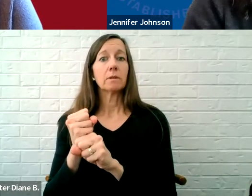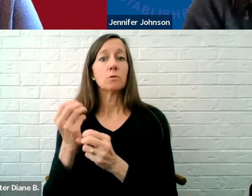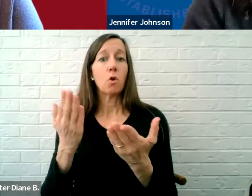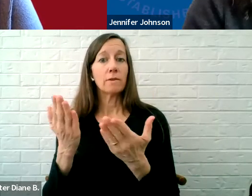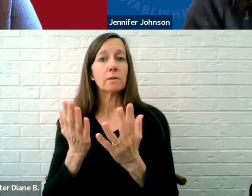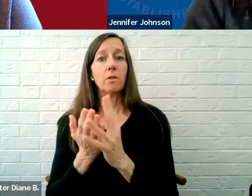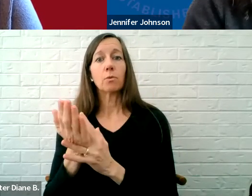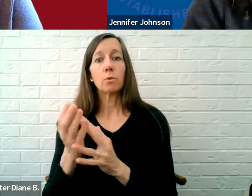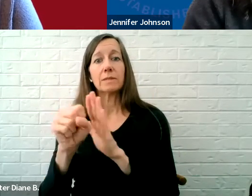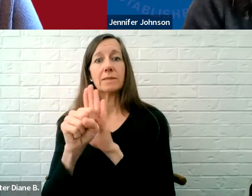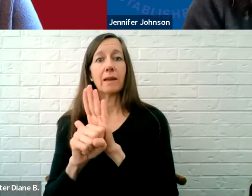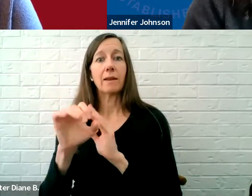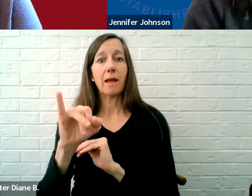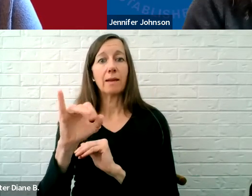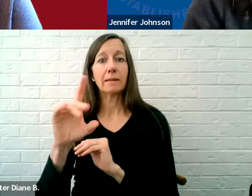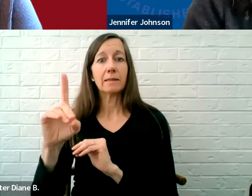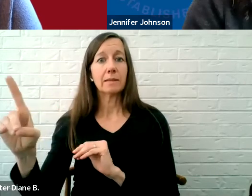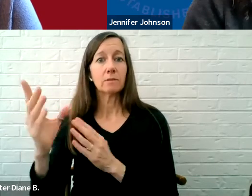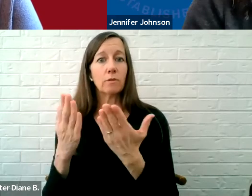Our information about that group of people is very limited.